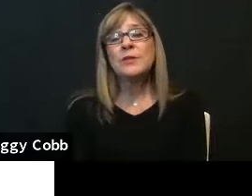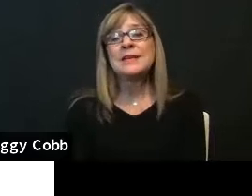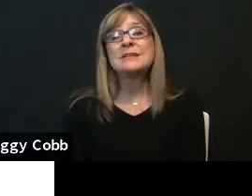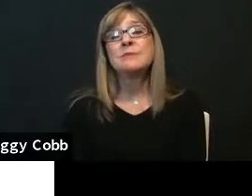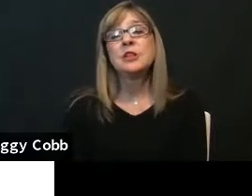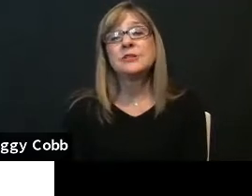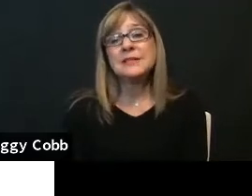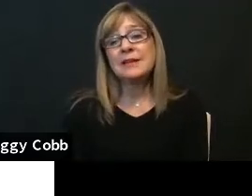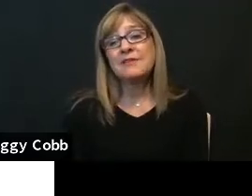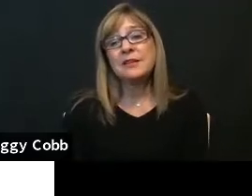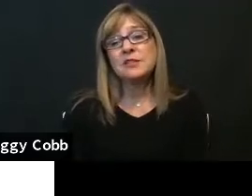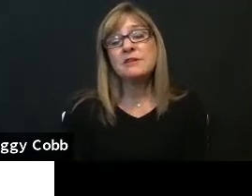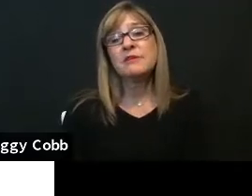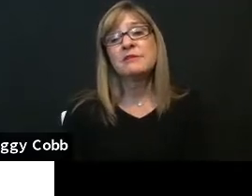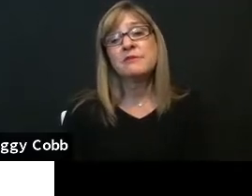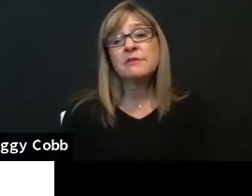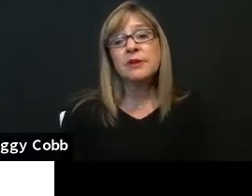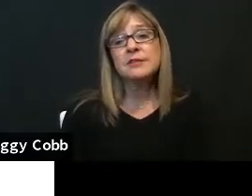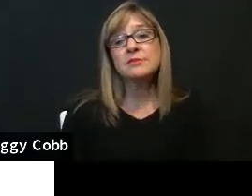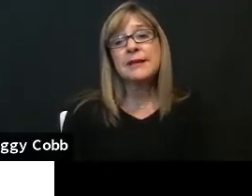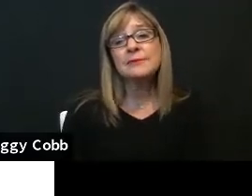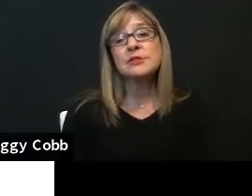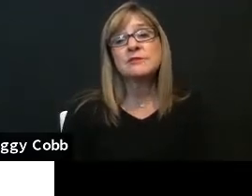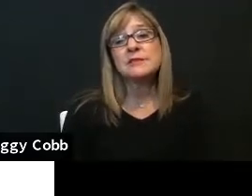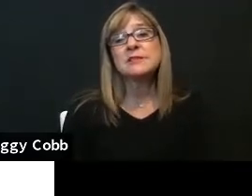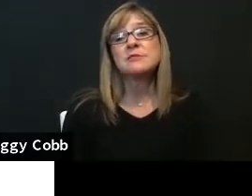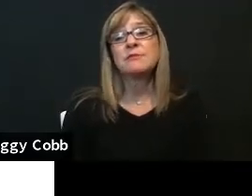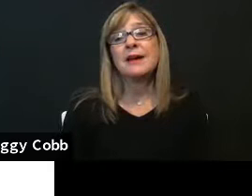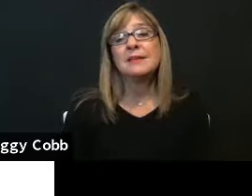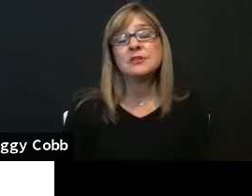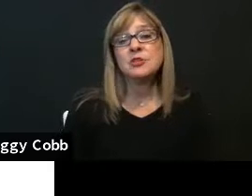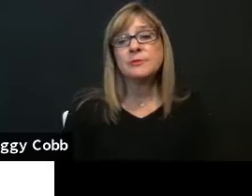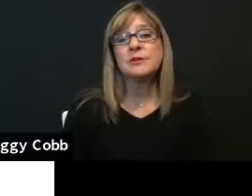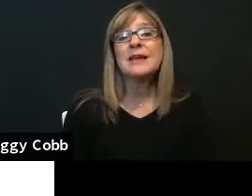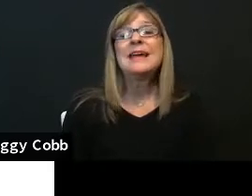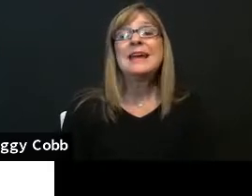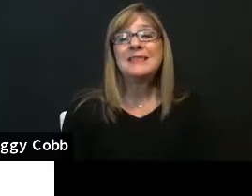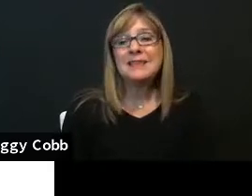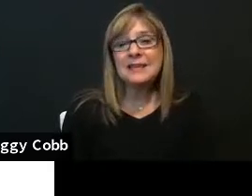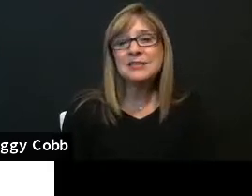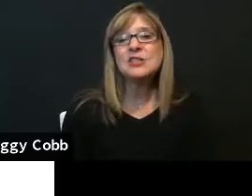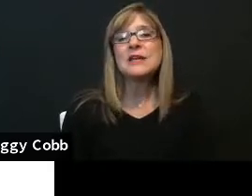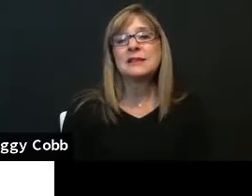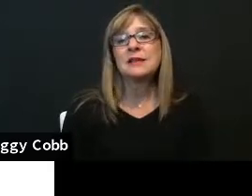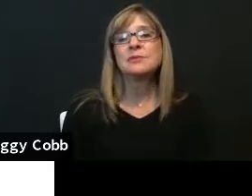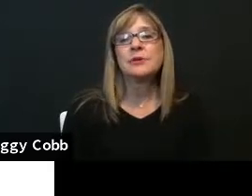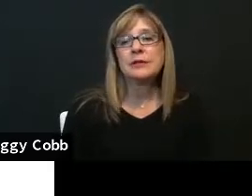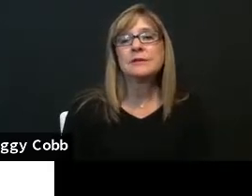Well they need to learn to take advantage of the vocational rehab services to provide the interpreter and then educate the employer